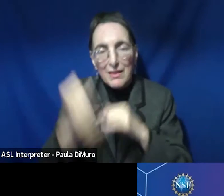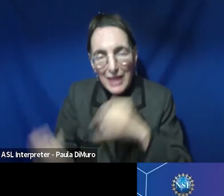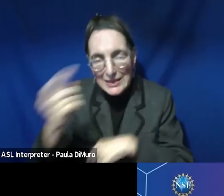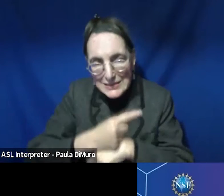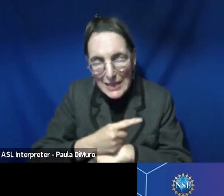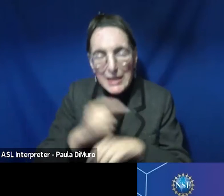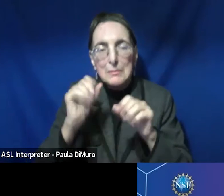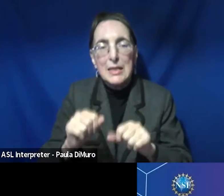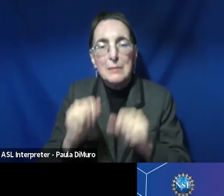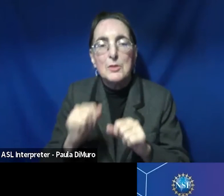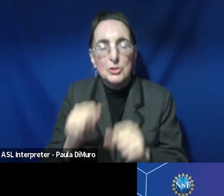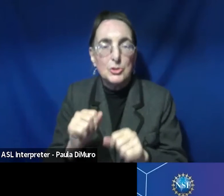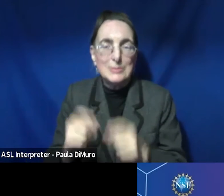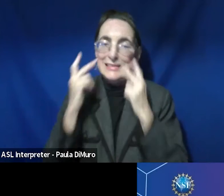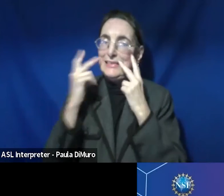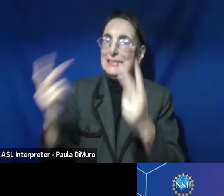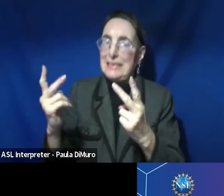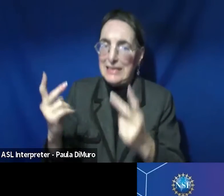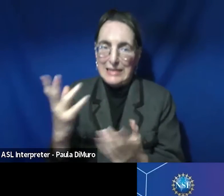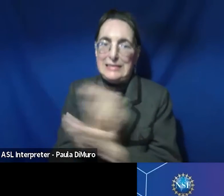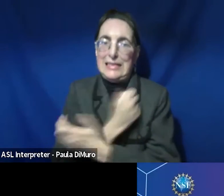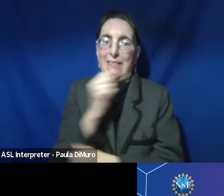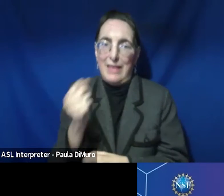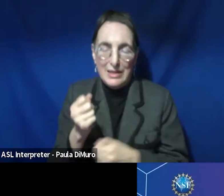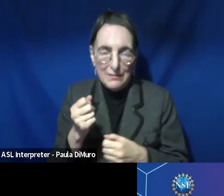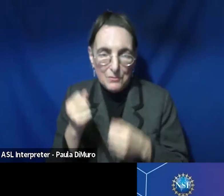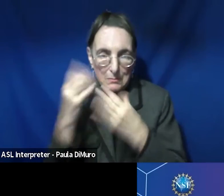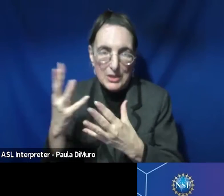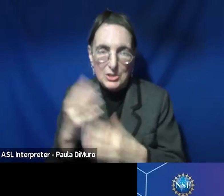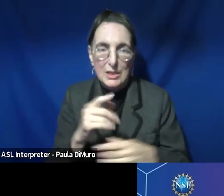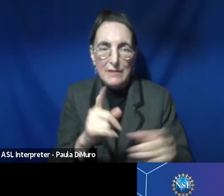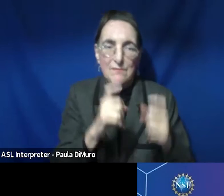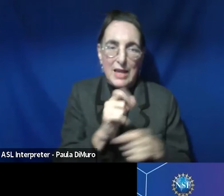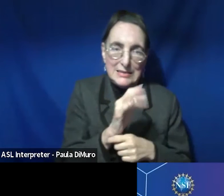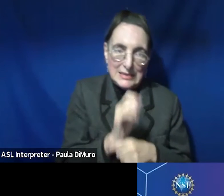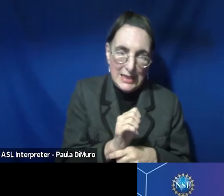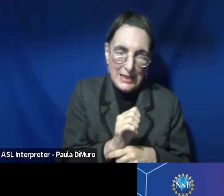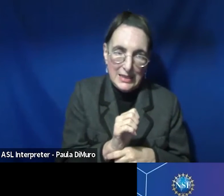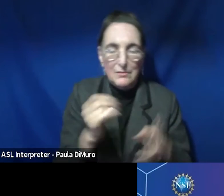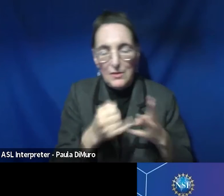that information in FastLane through the end of September.